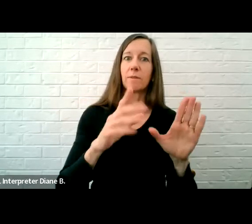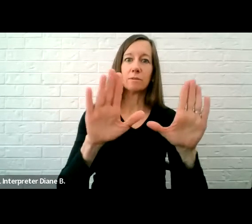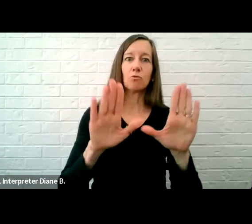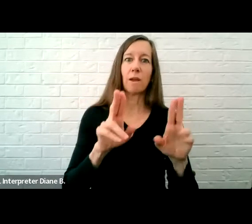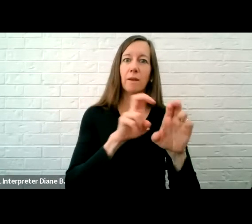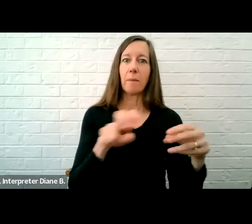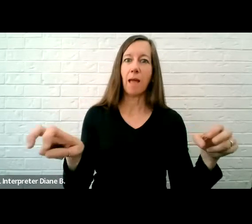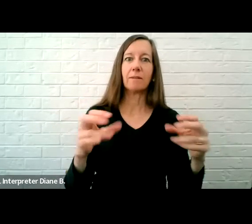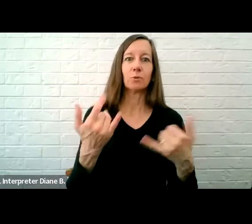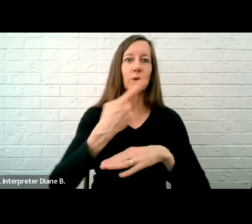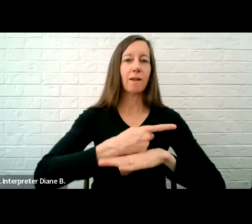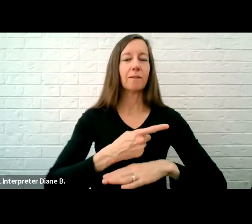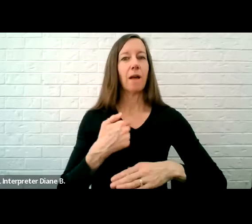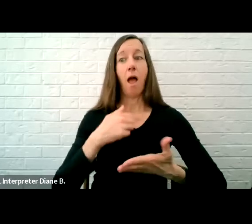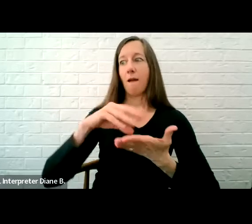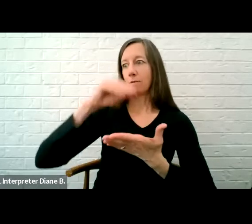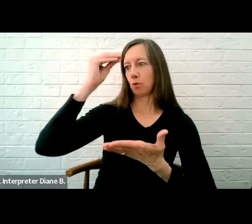I've learned so much from my the other speakers,